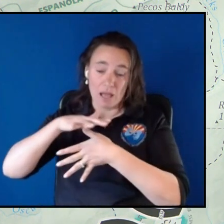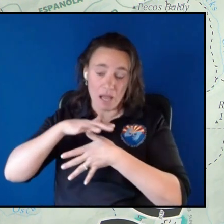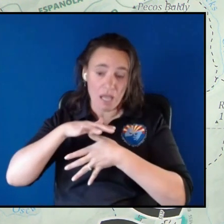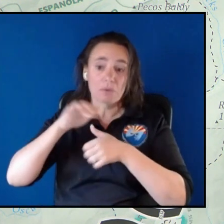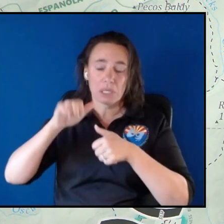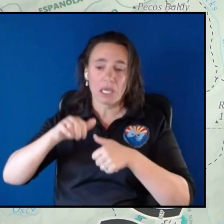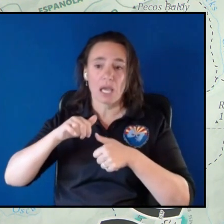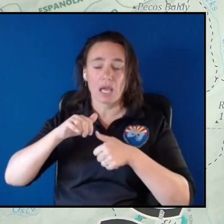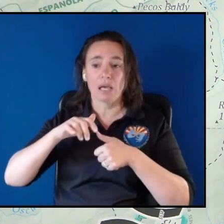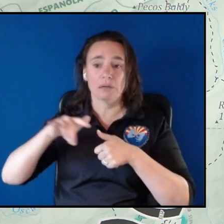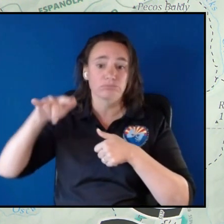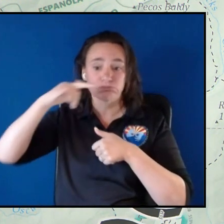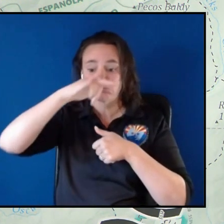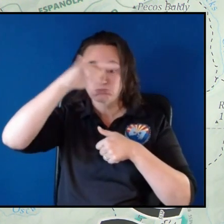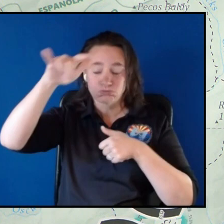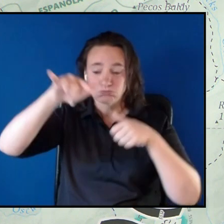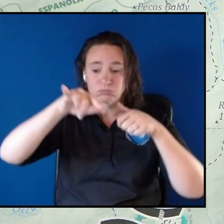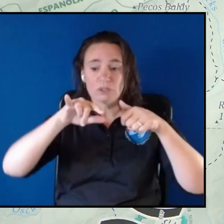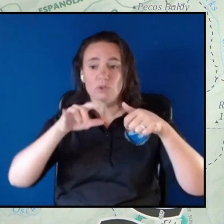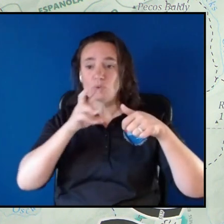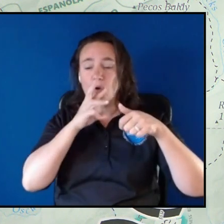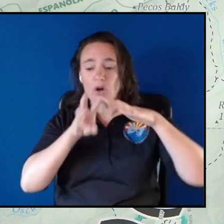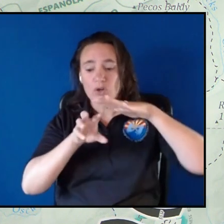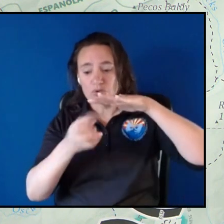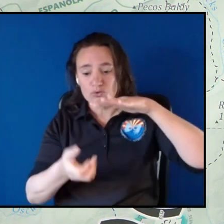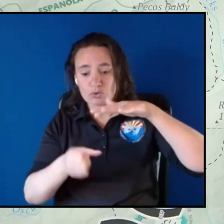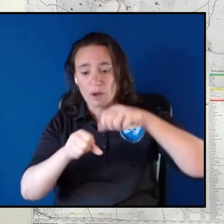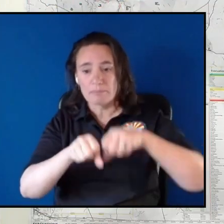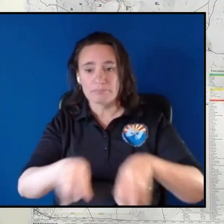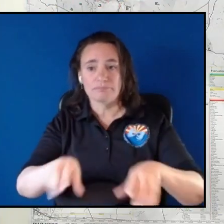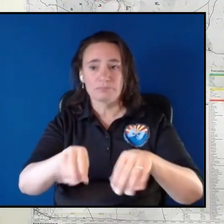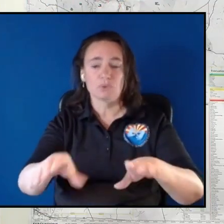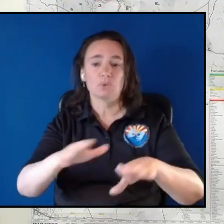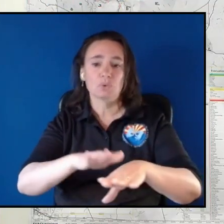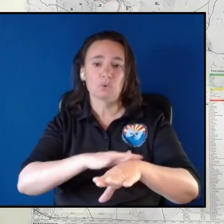water drop missions to slow that fire's edge down.